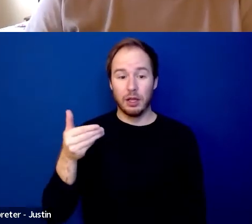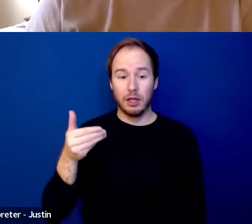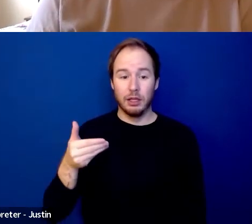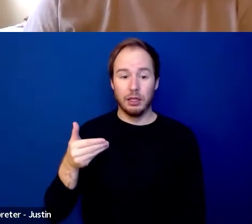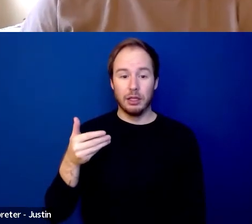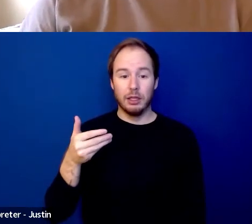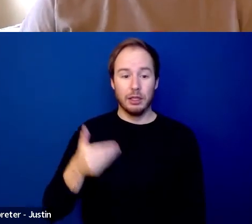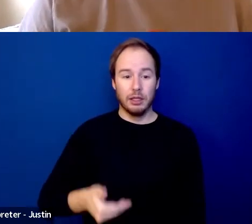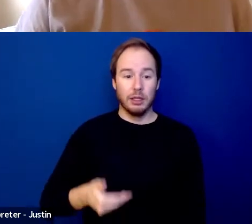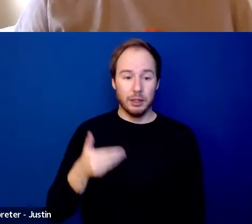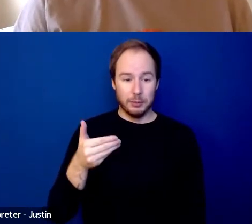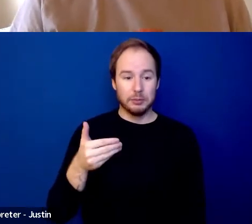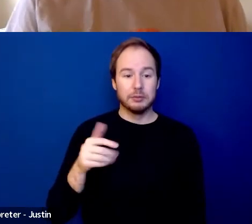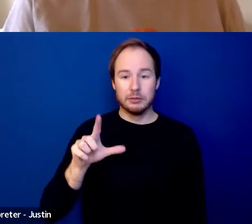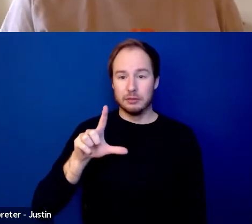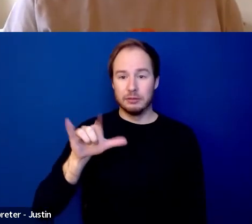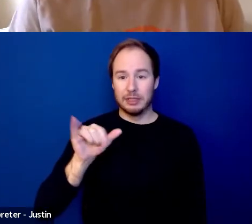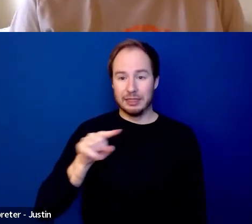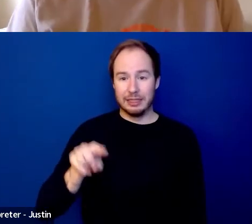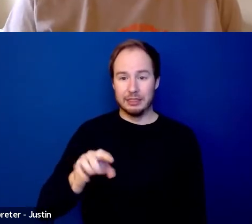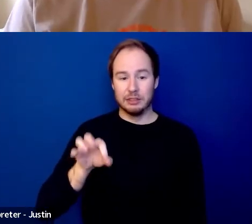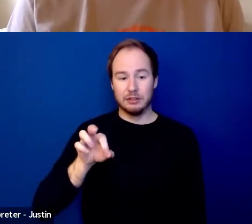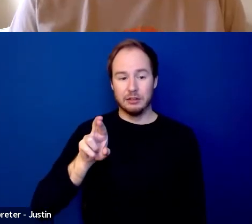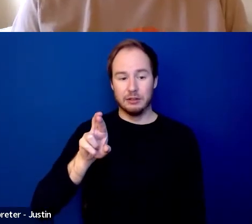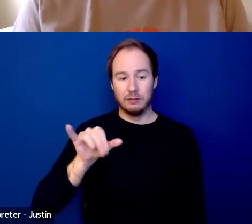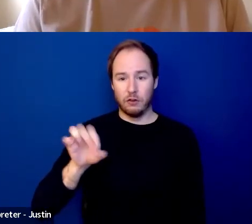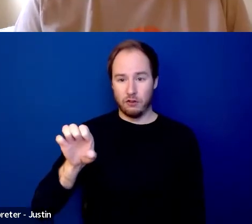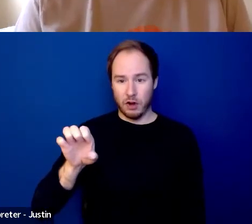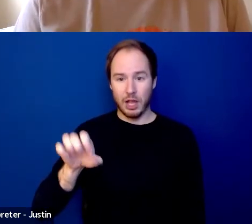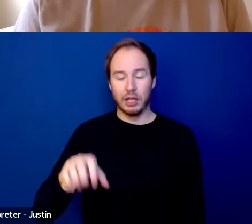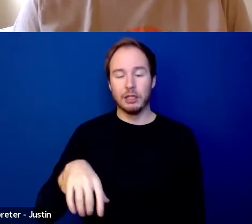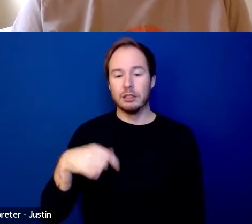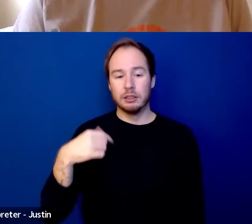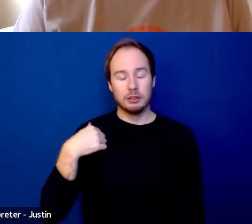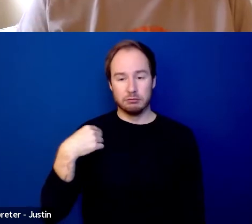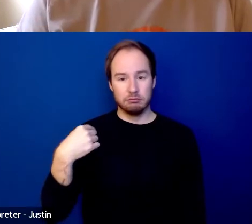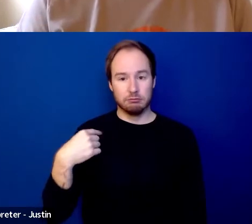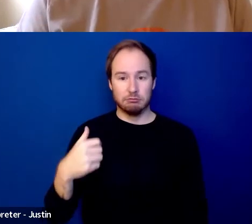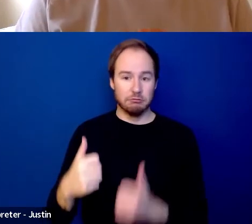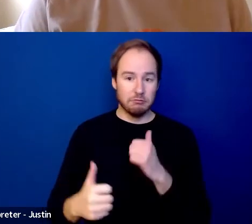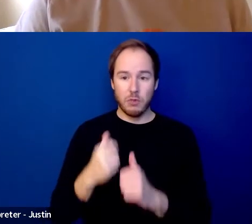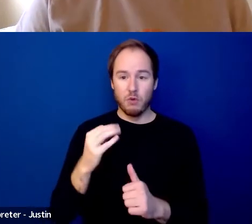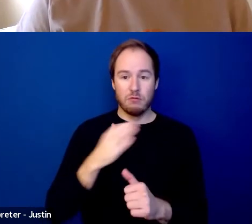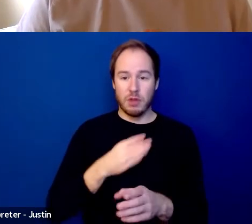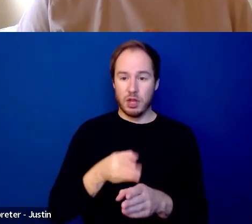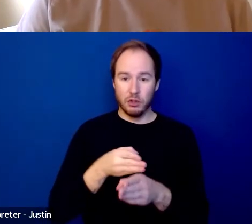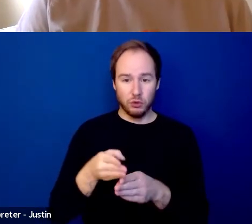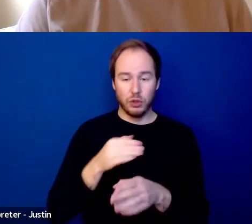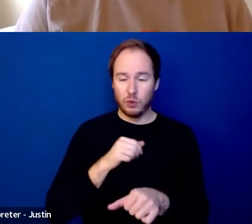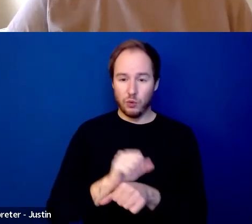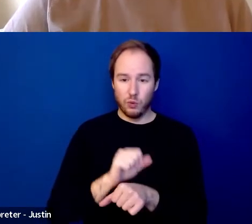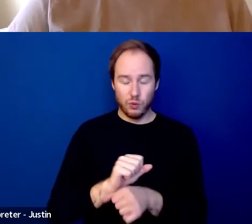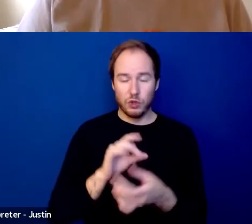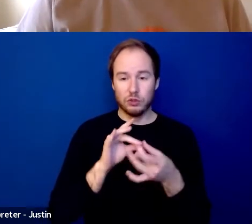I am Liz Frye. I have spent most of my career doing some sort of work out on the street,